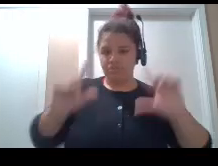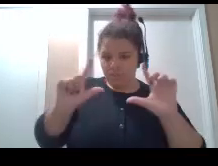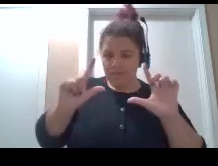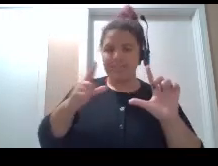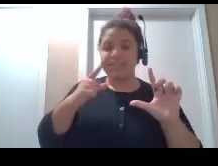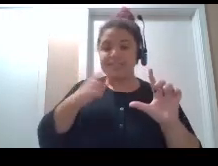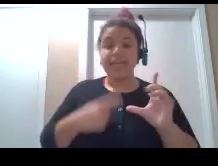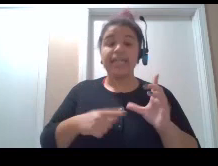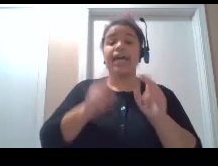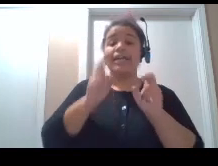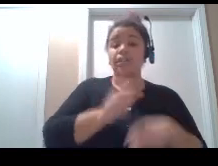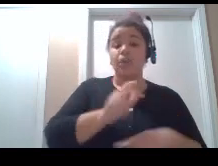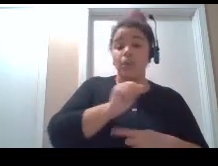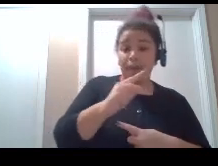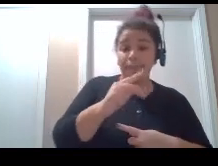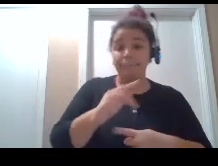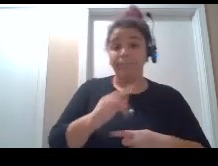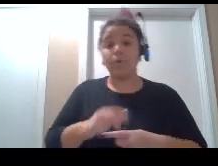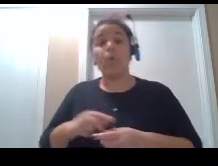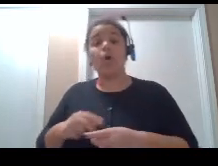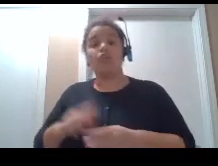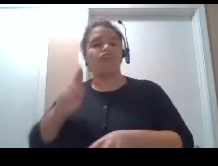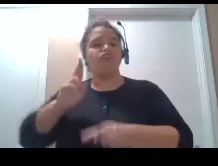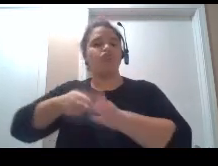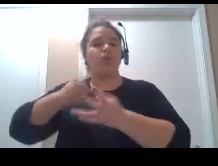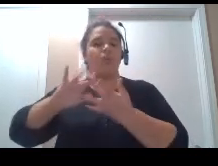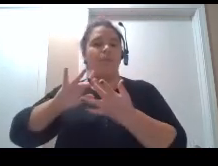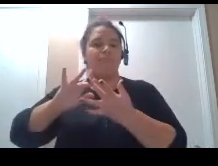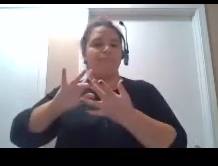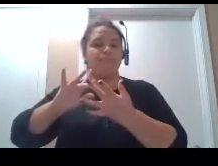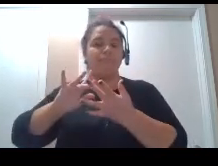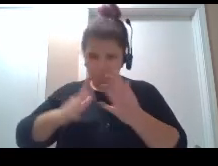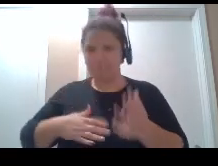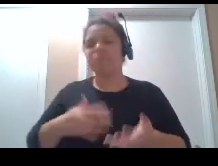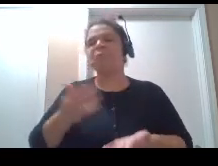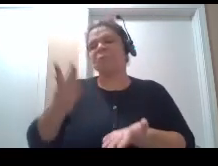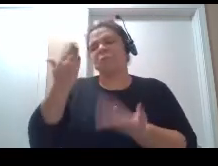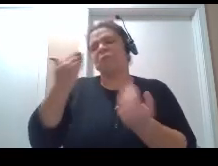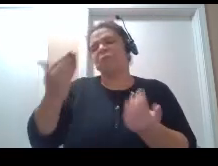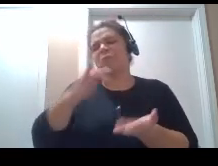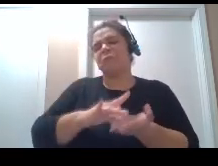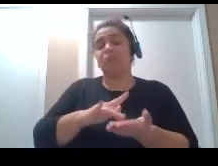or Join on the web instead. Click Join on the web instead. Microsoft